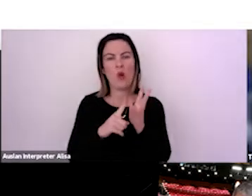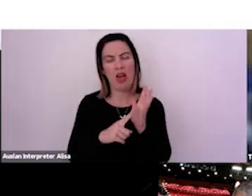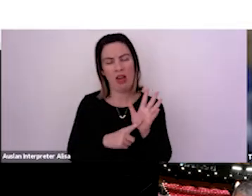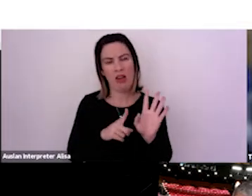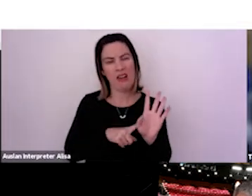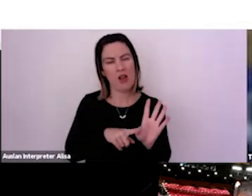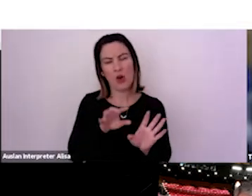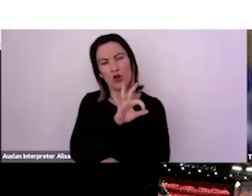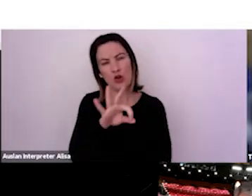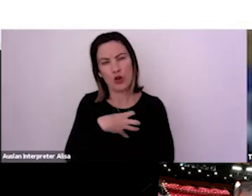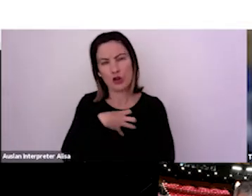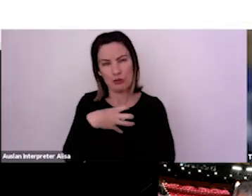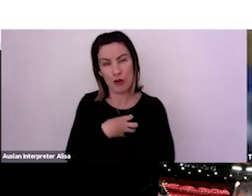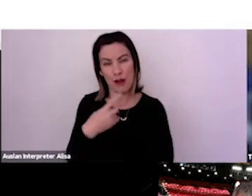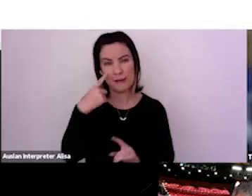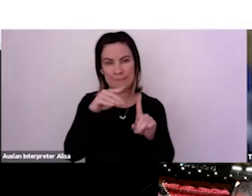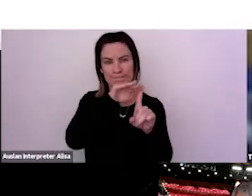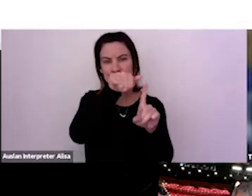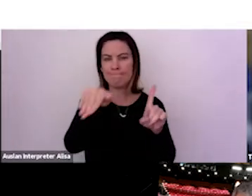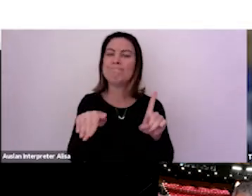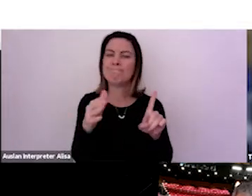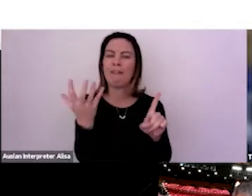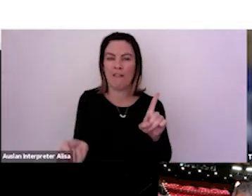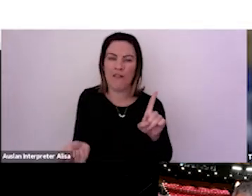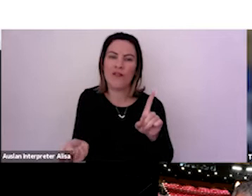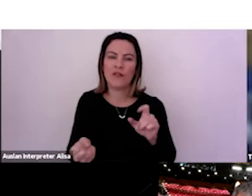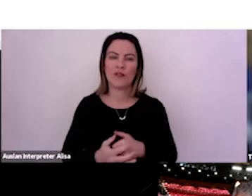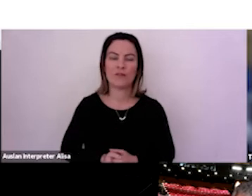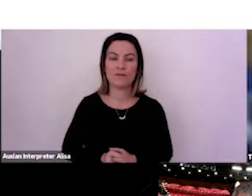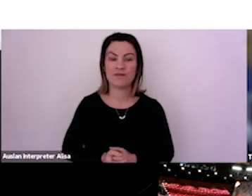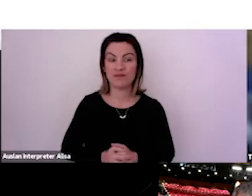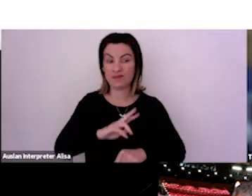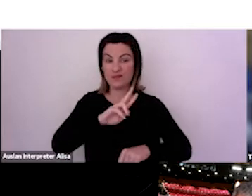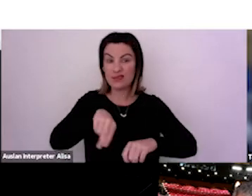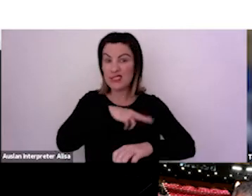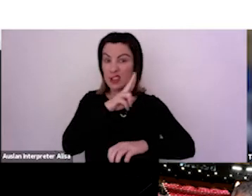So around - nationally, just over half of all audiences - and those